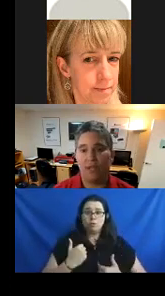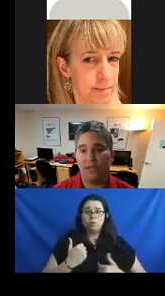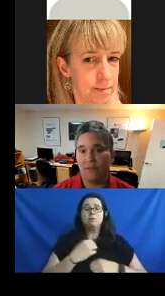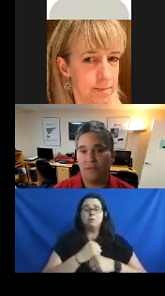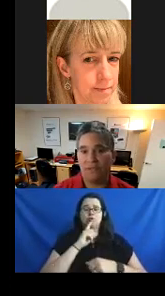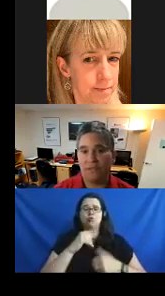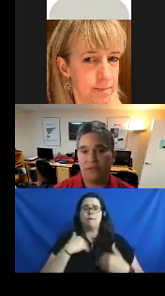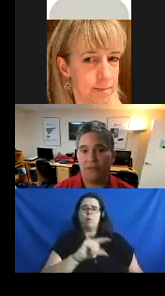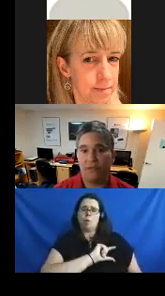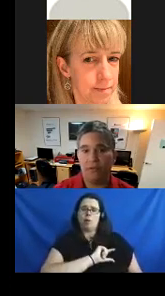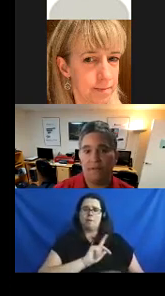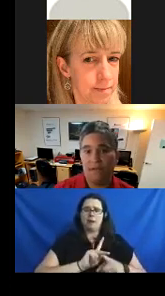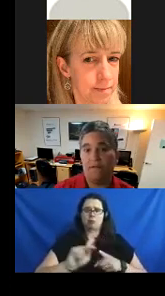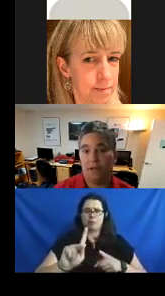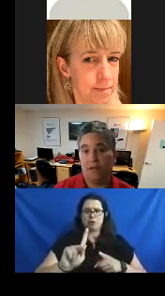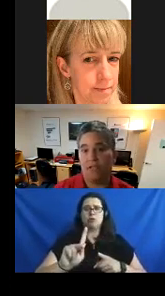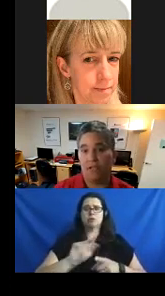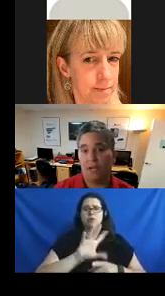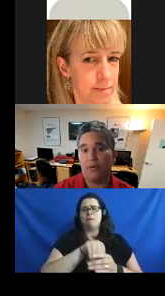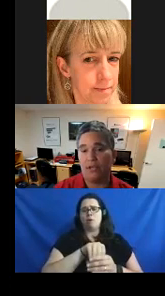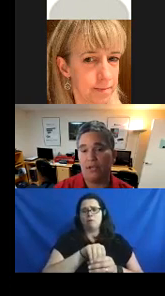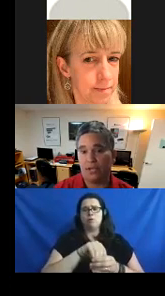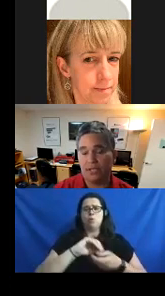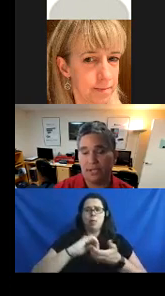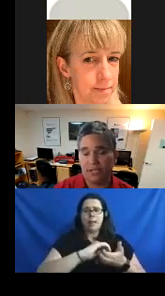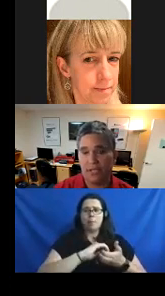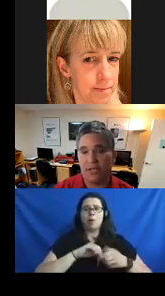CERTIFIED INDIVIDUALS.